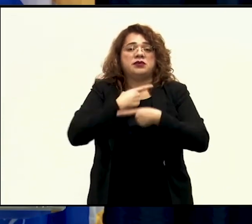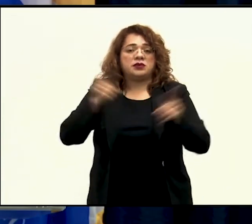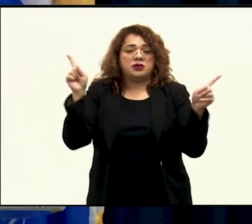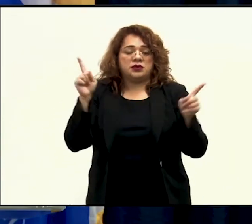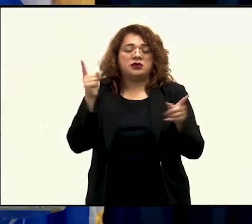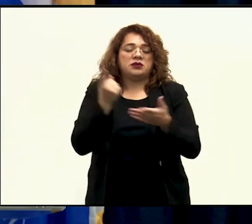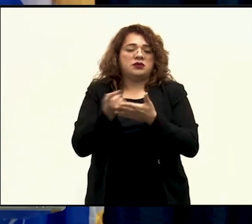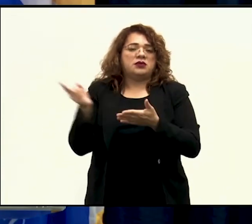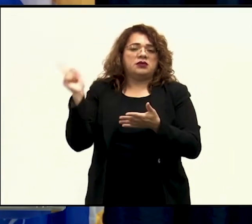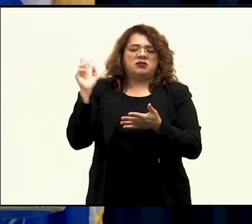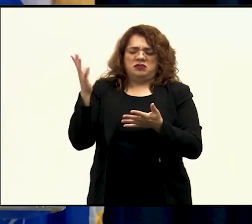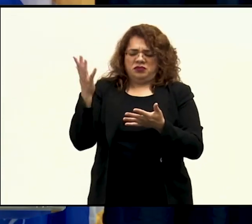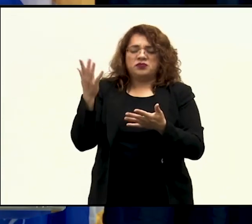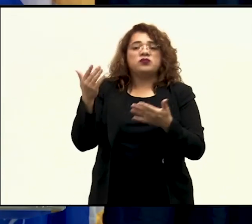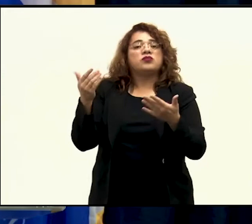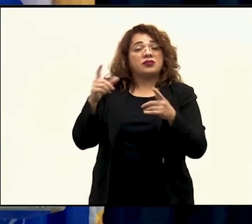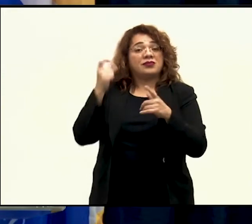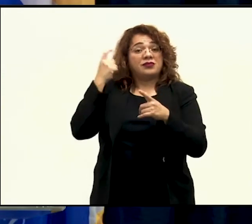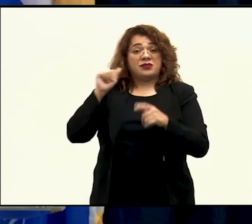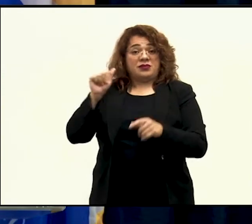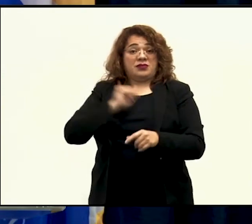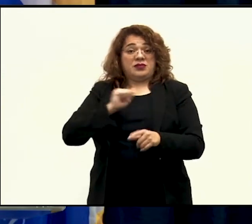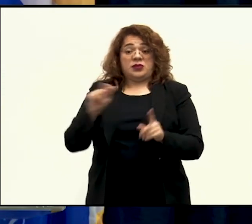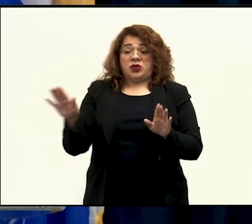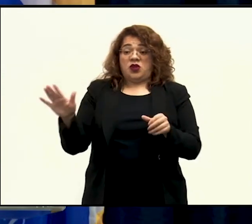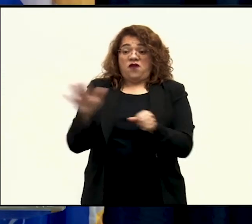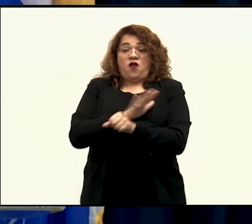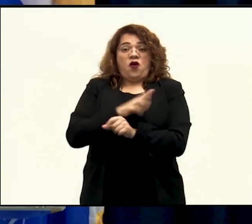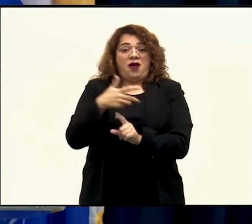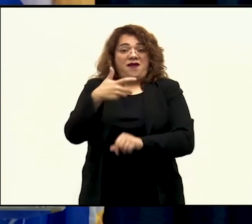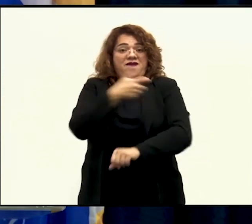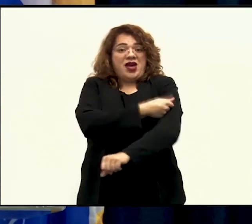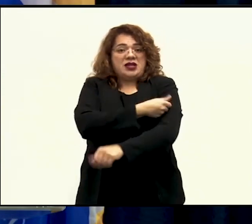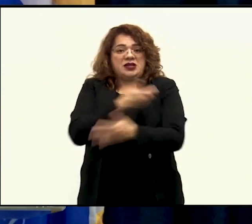fully vaccinated individuals, but our current state protocols from the California Department